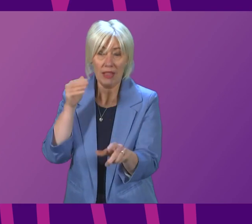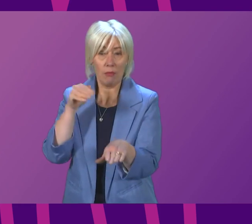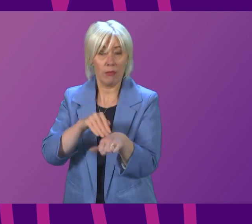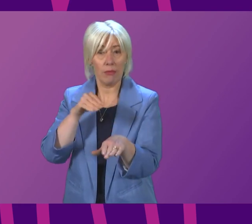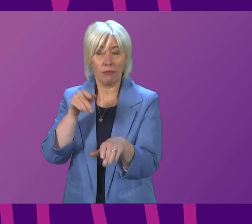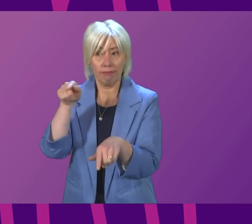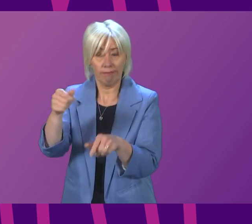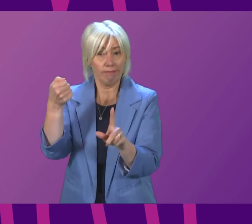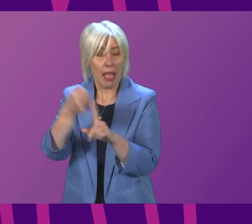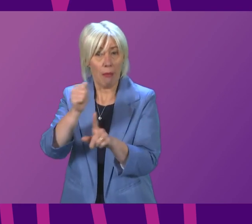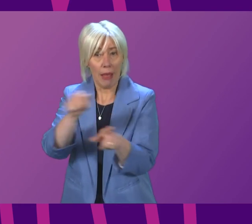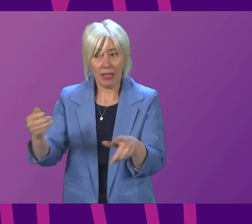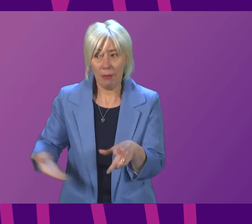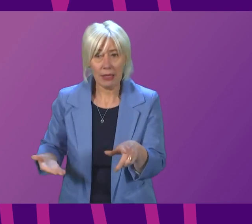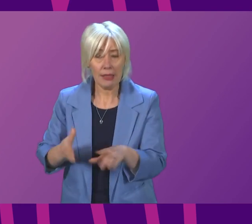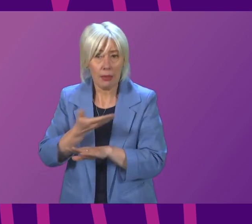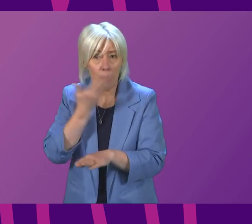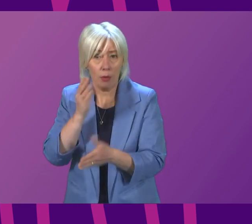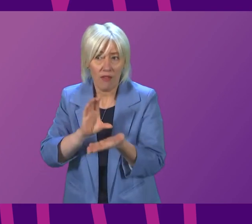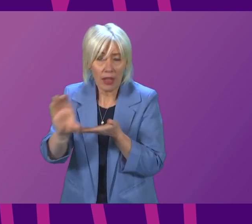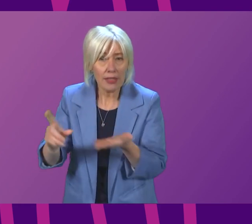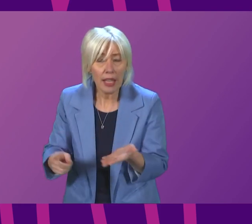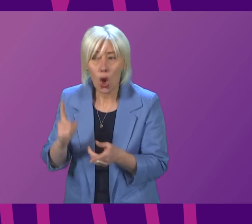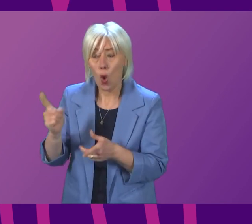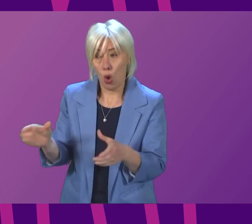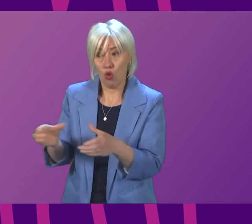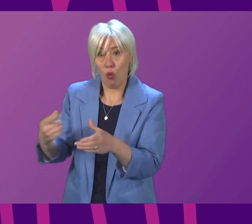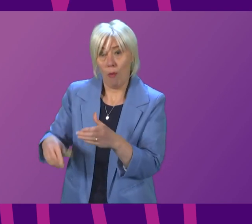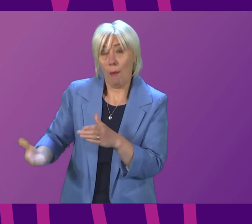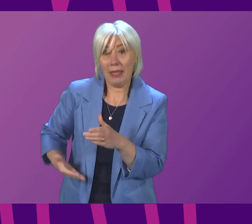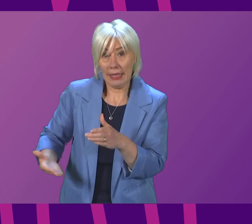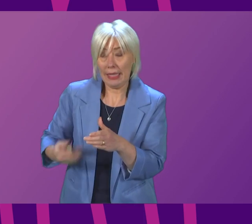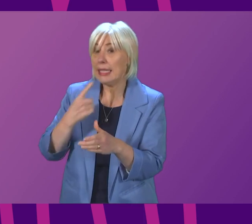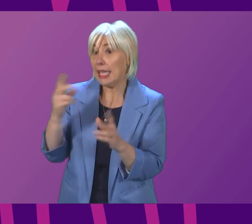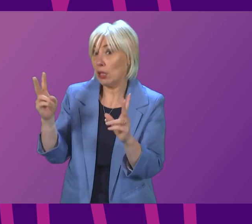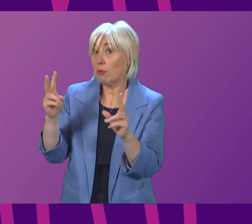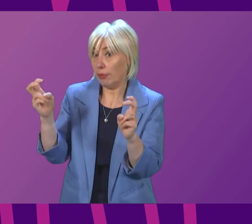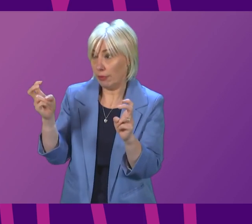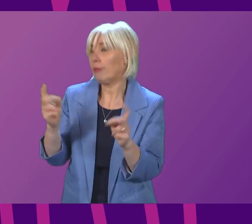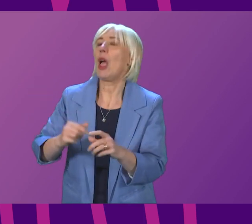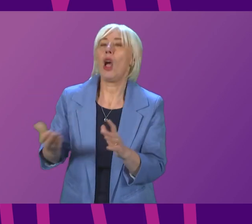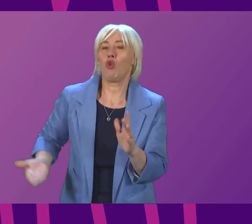but it has not delivered the funding. A business group here in Scotland said yesterday: